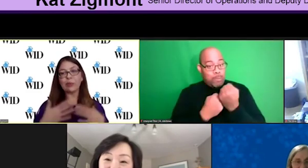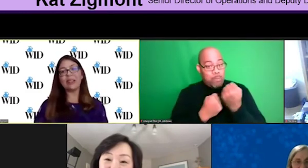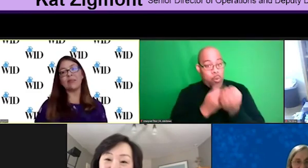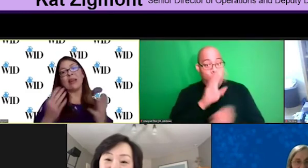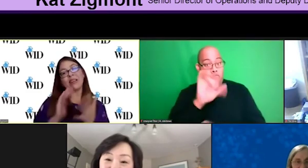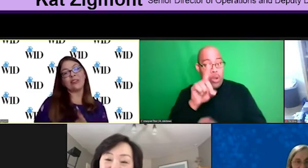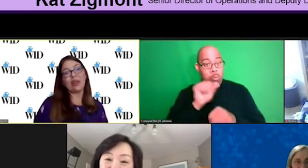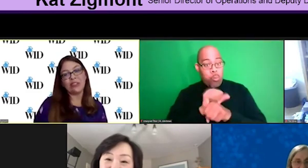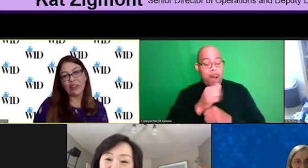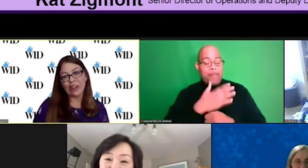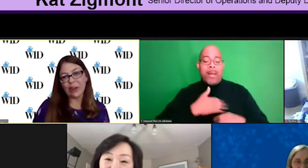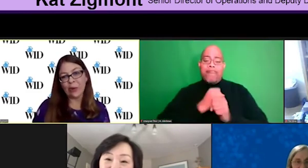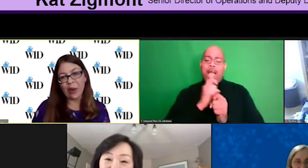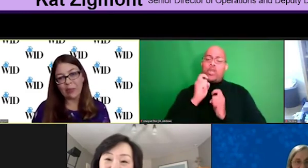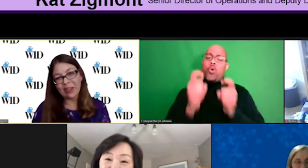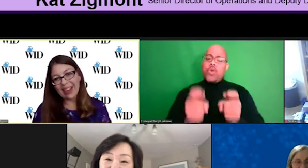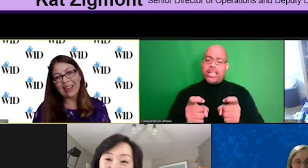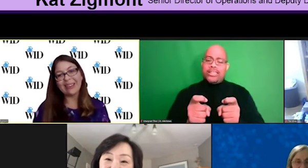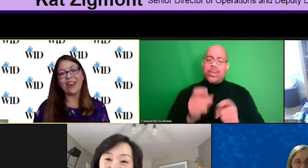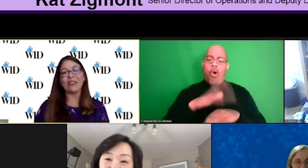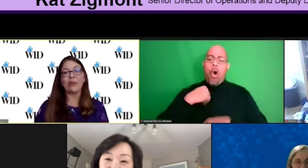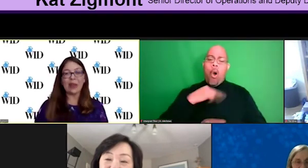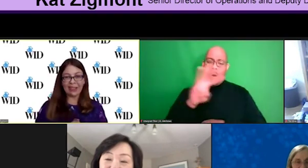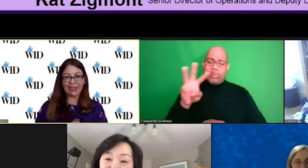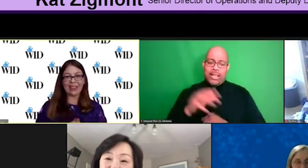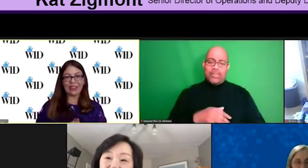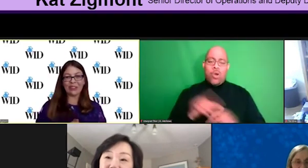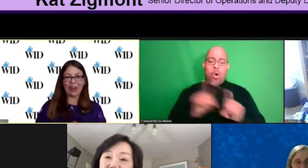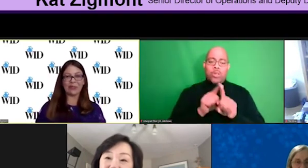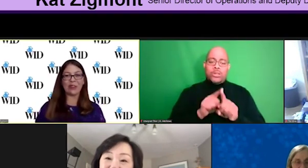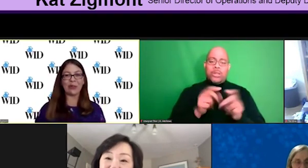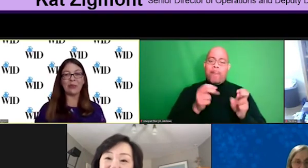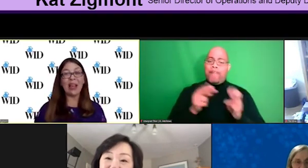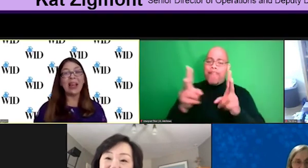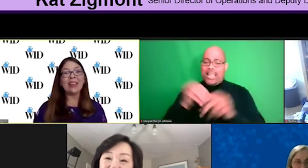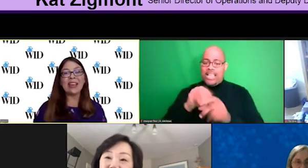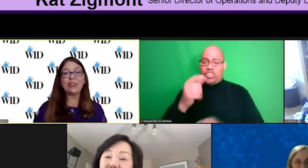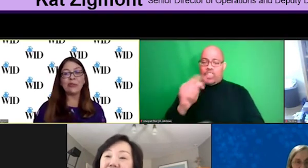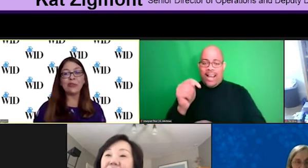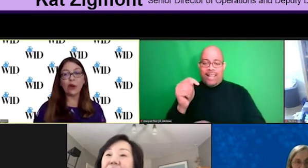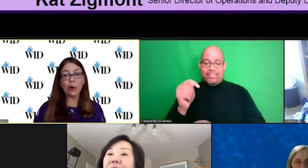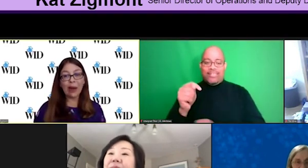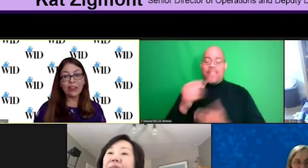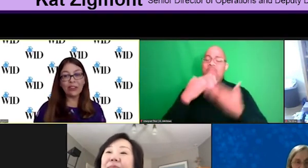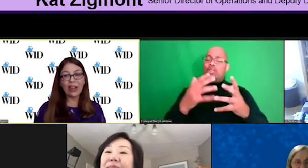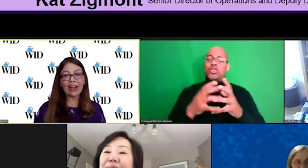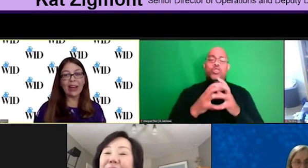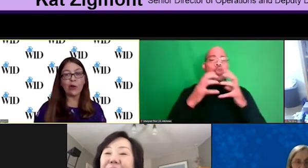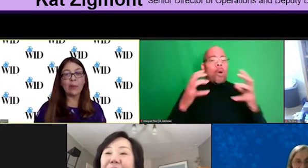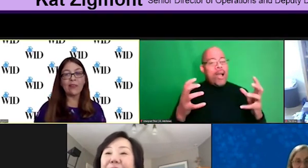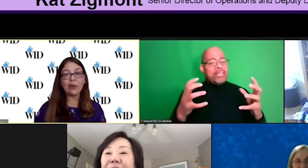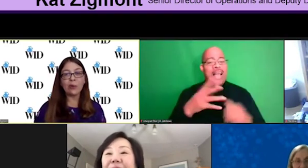donation on our website, also pasted in the chat for you. Thank you so much, and I hope